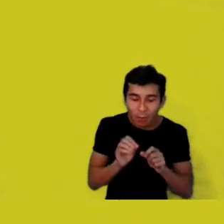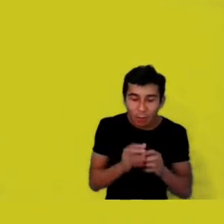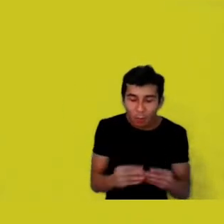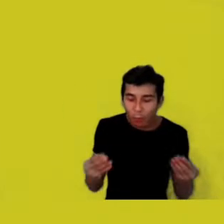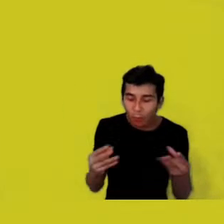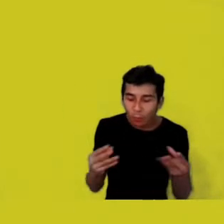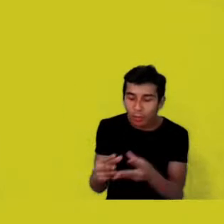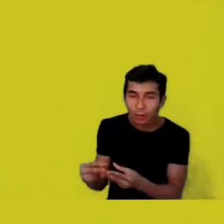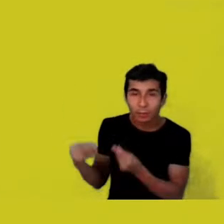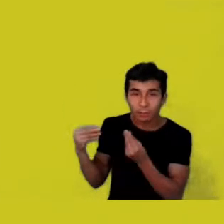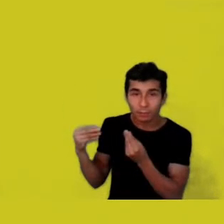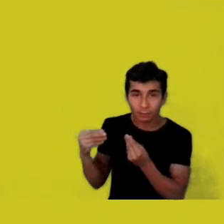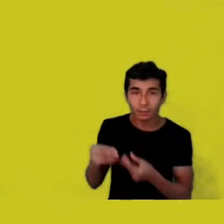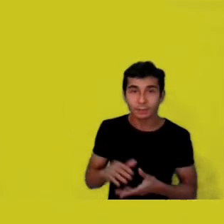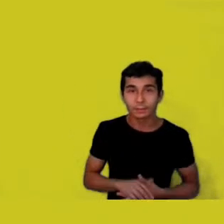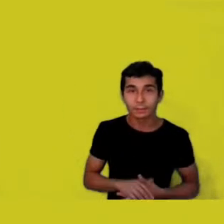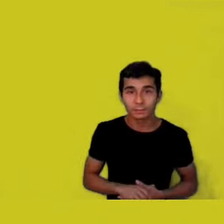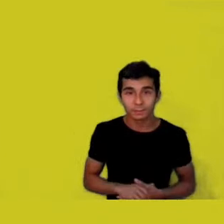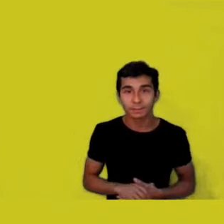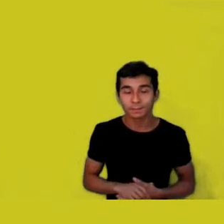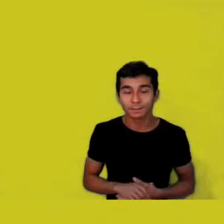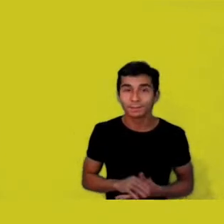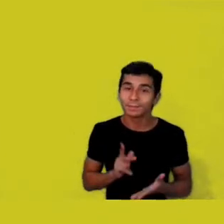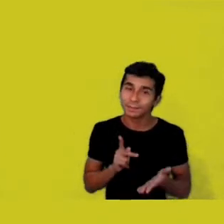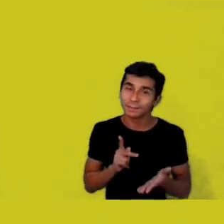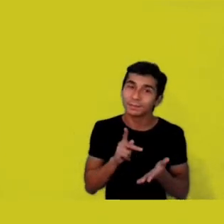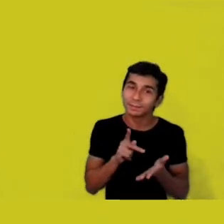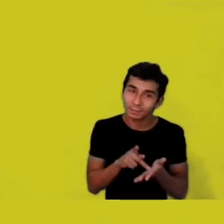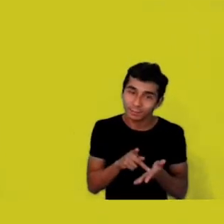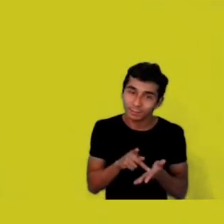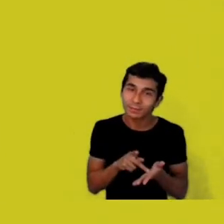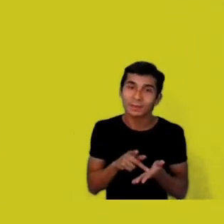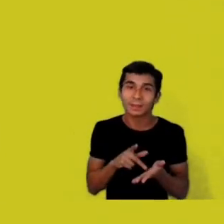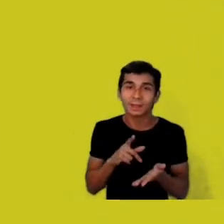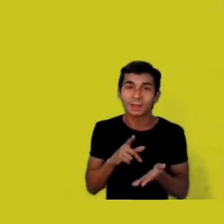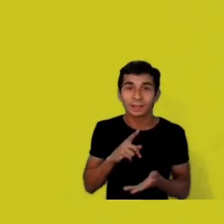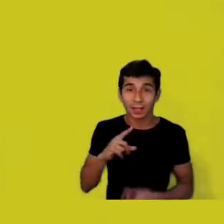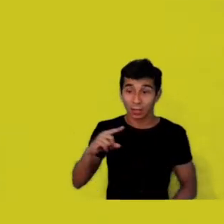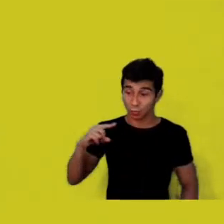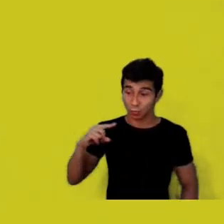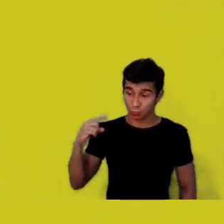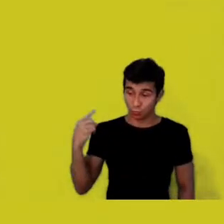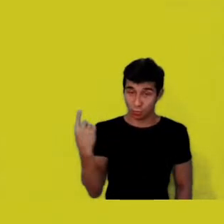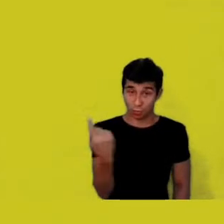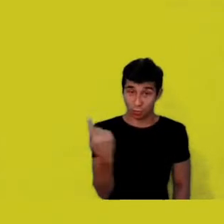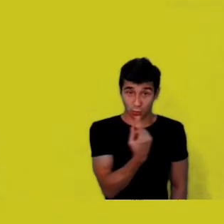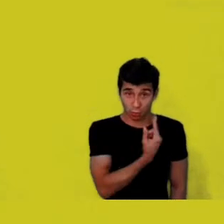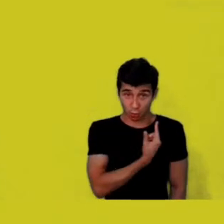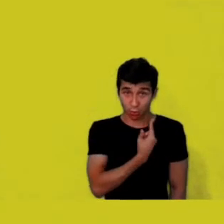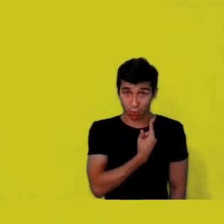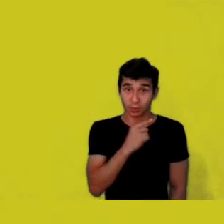Then we see, in fact, this ontological, radical pronoun “we”